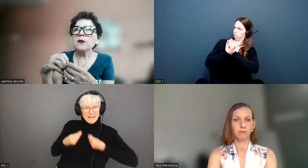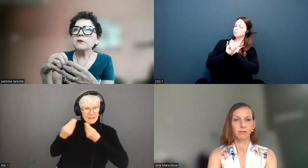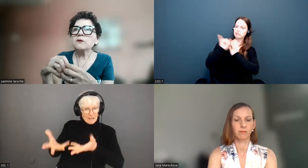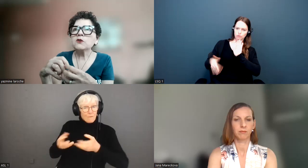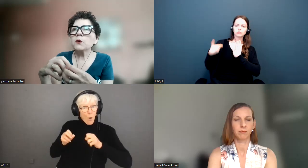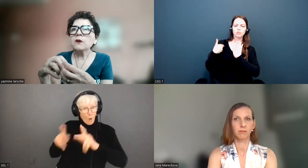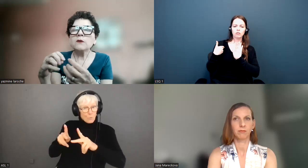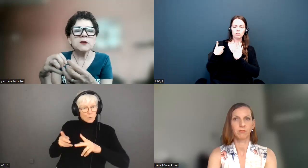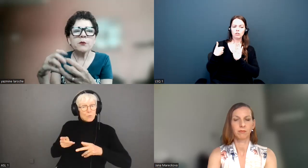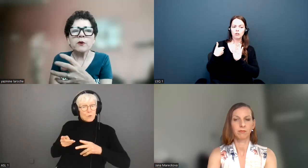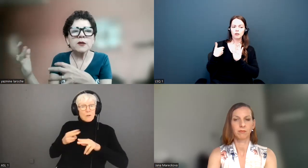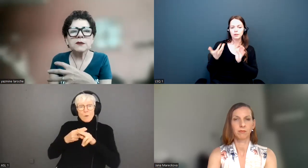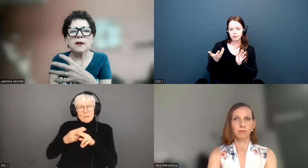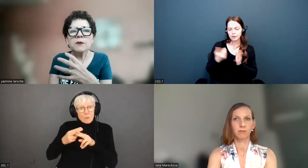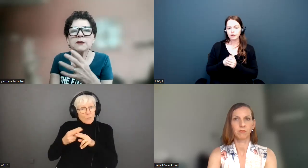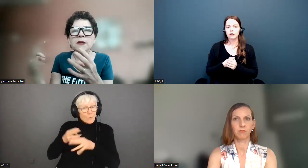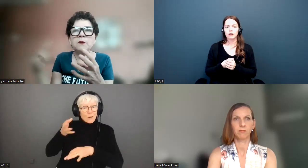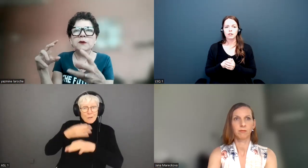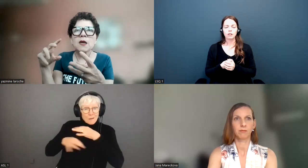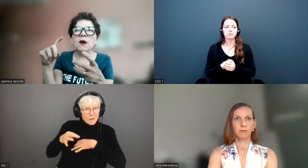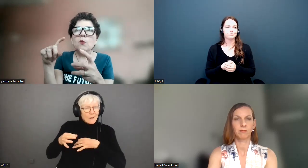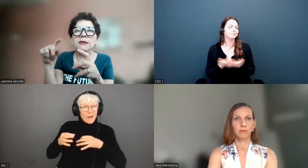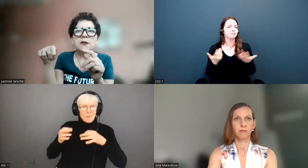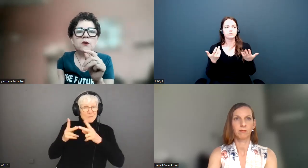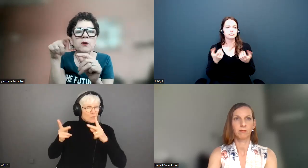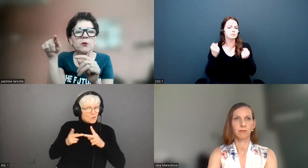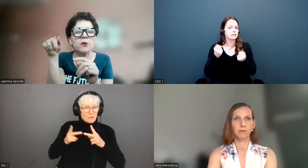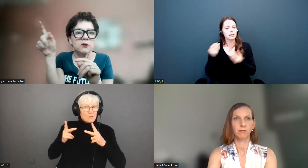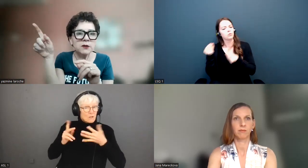know short you know temporary assignments in other words what is the career progression